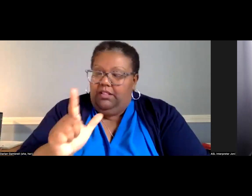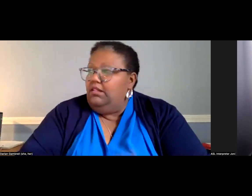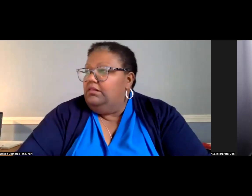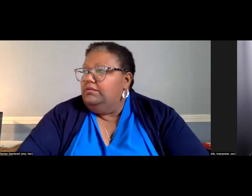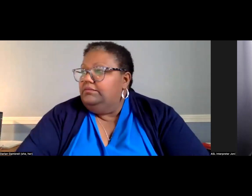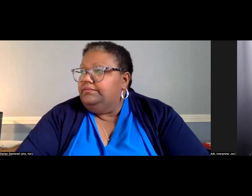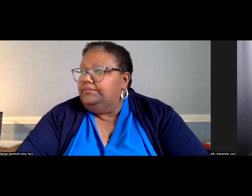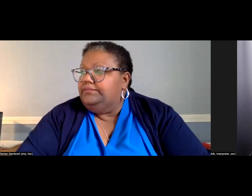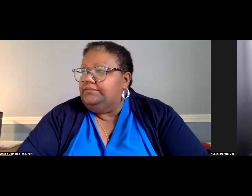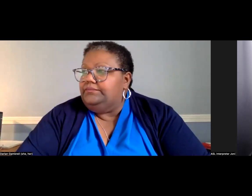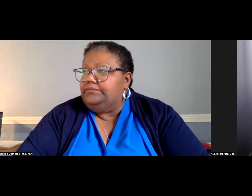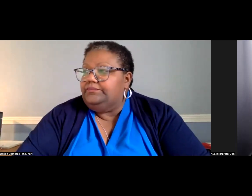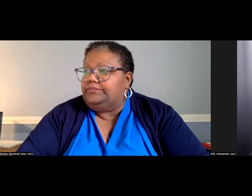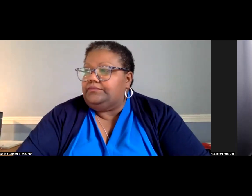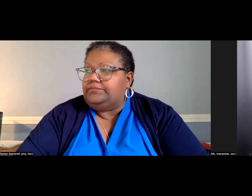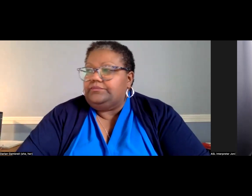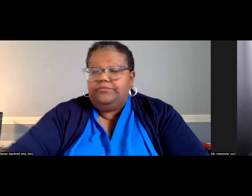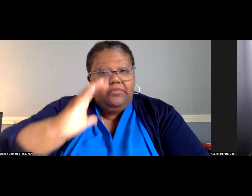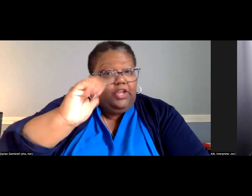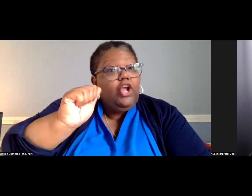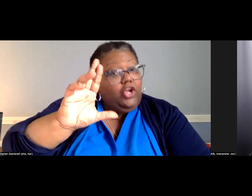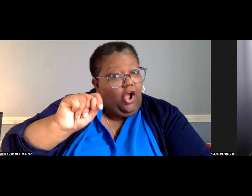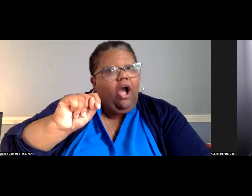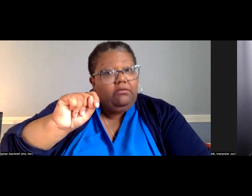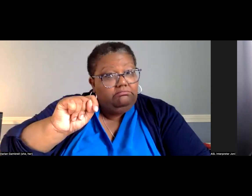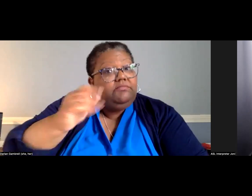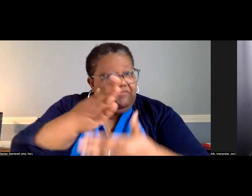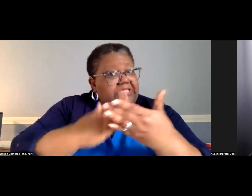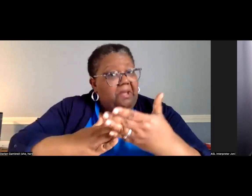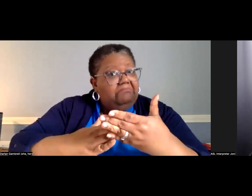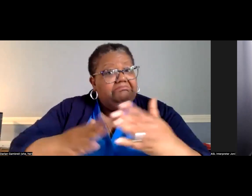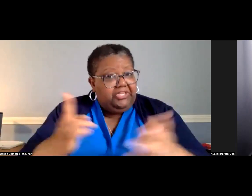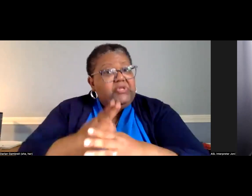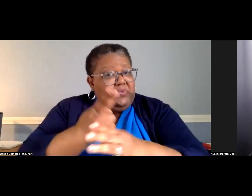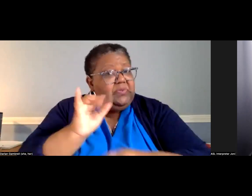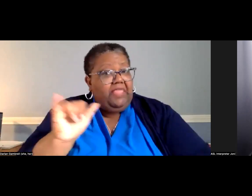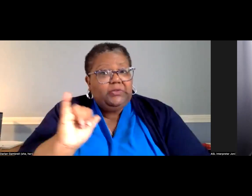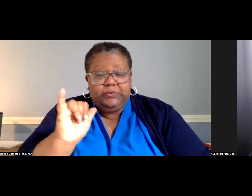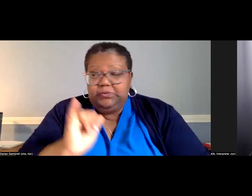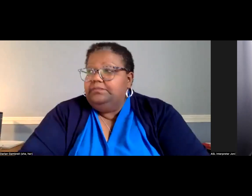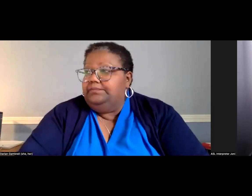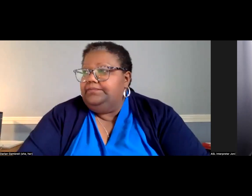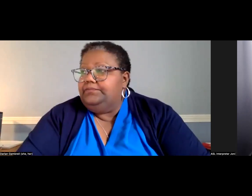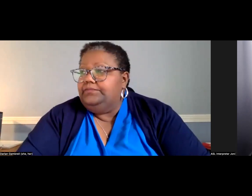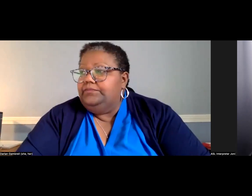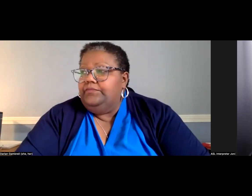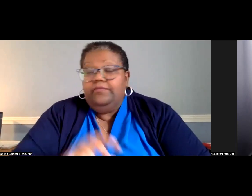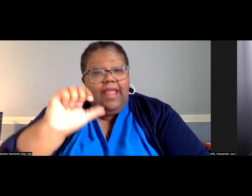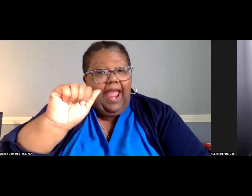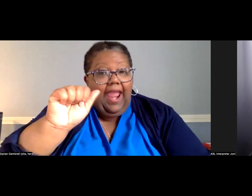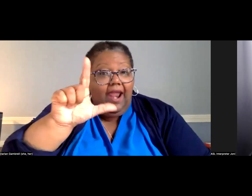that's another way of facilitating communication as well. again CART or captioning services are